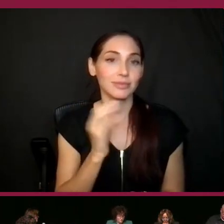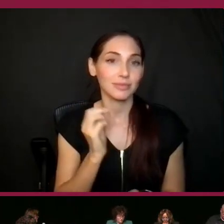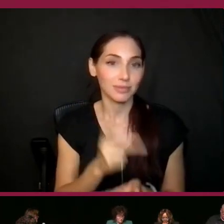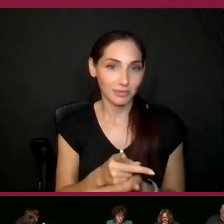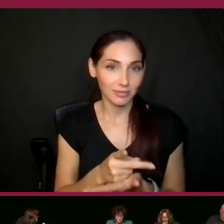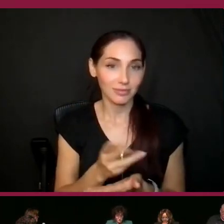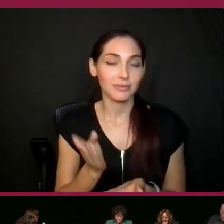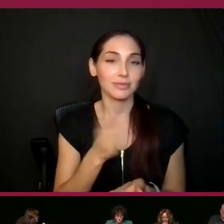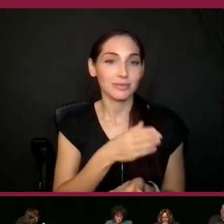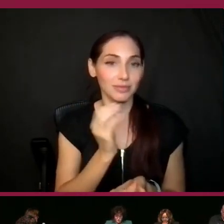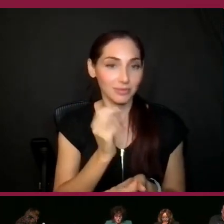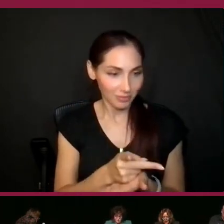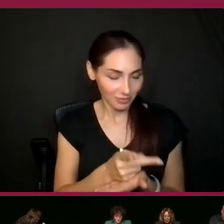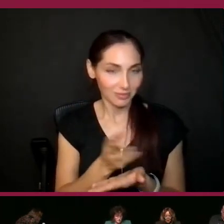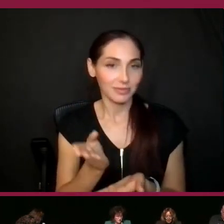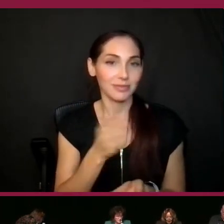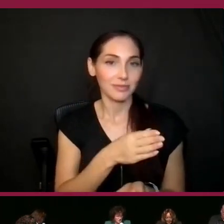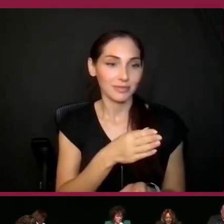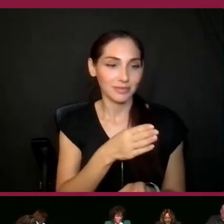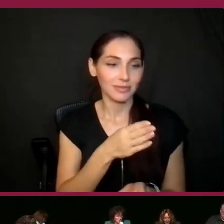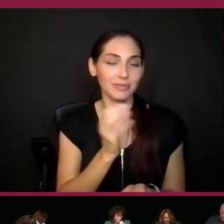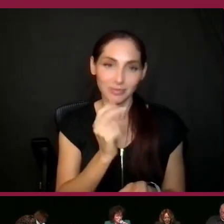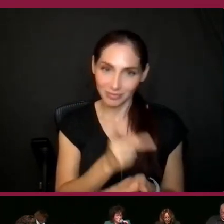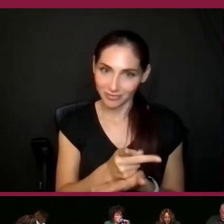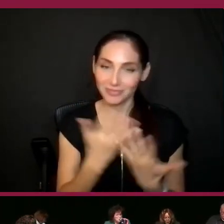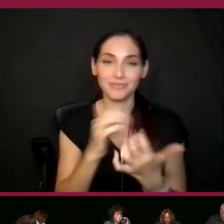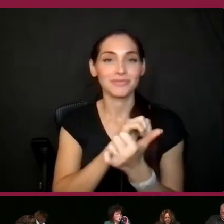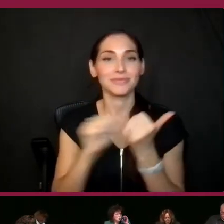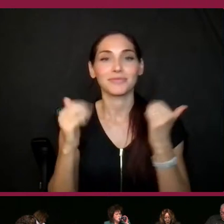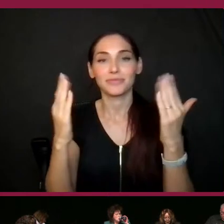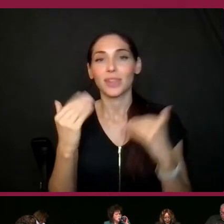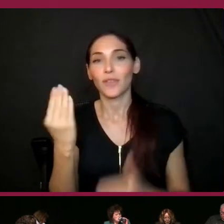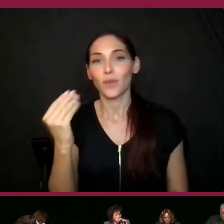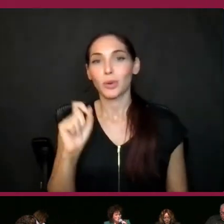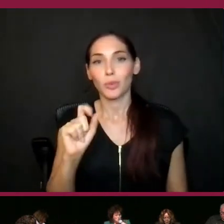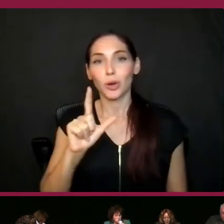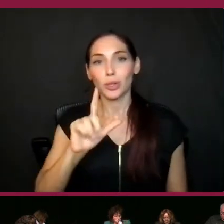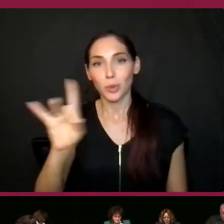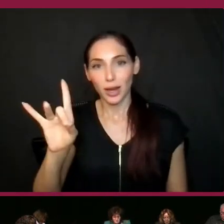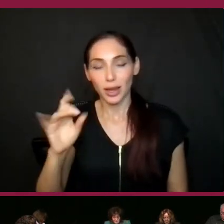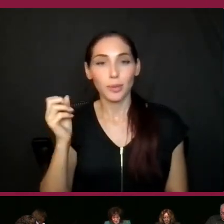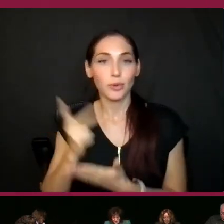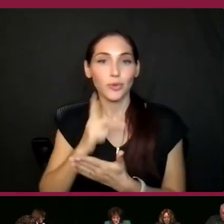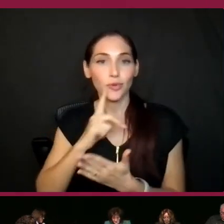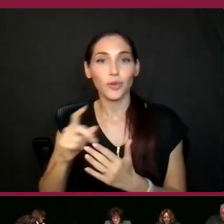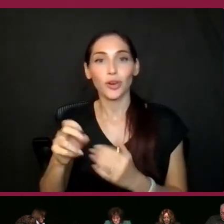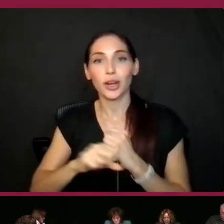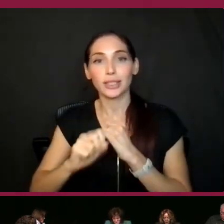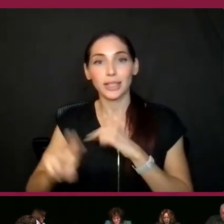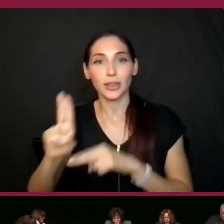Trustee Adams? Aye. Trustee Harvey? Yes. Motion carries. 1428, approval to extend the use of the Foundation for